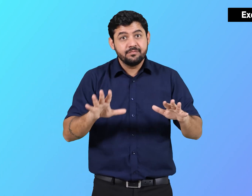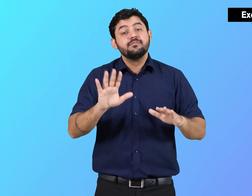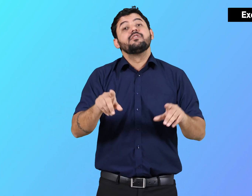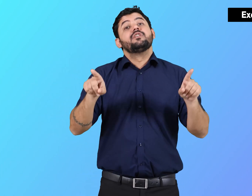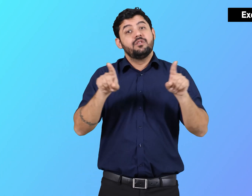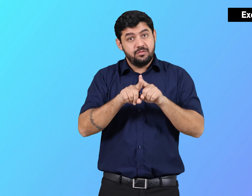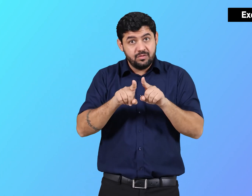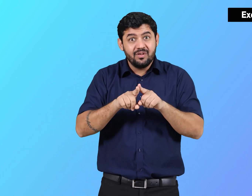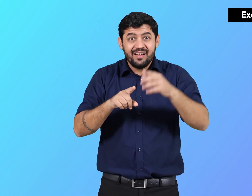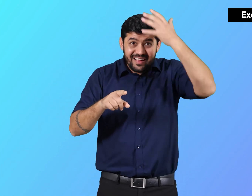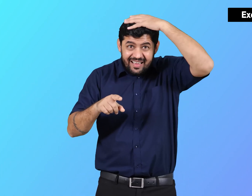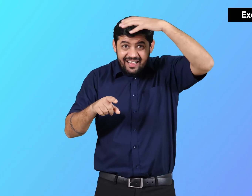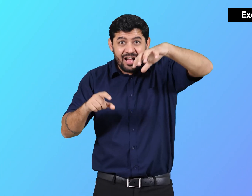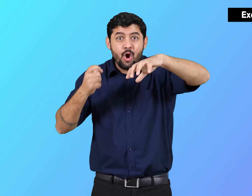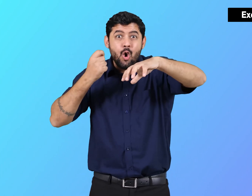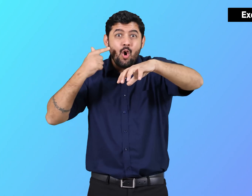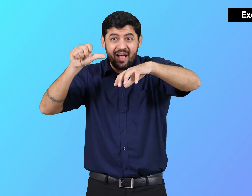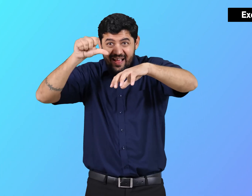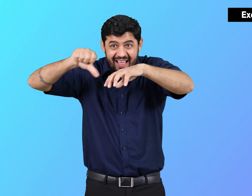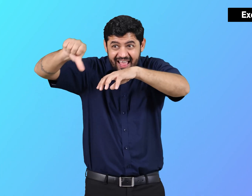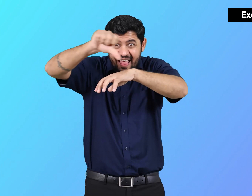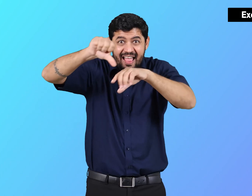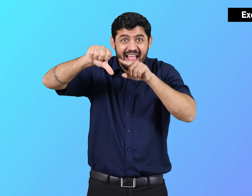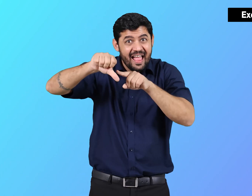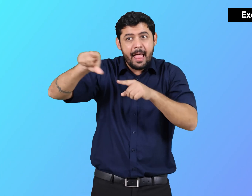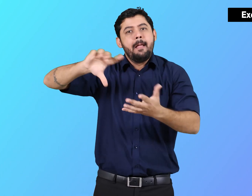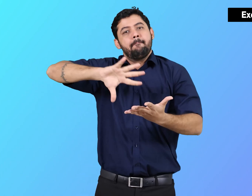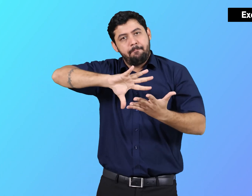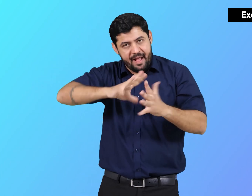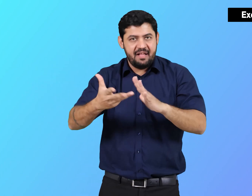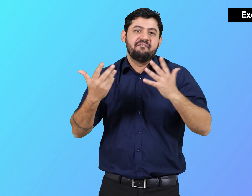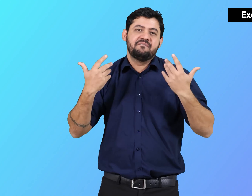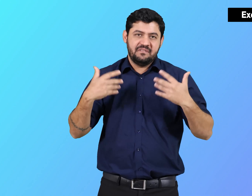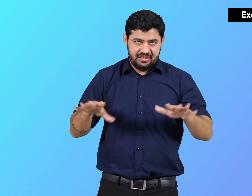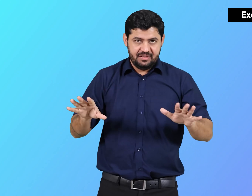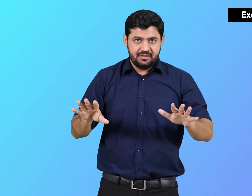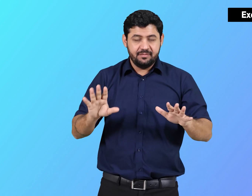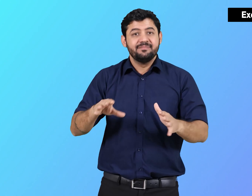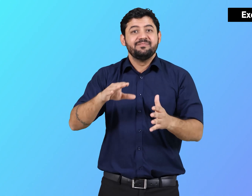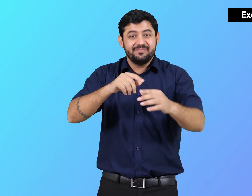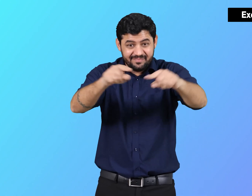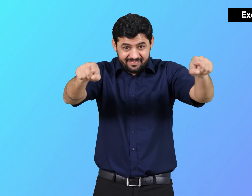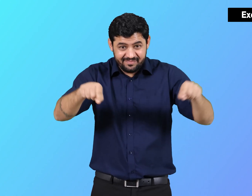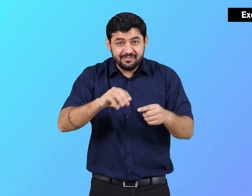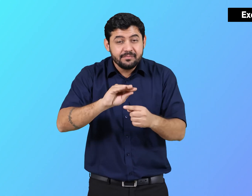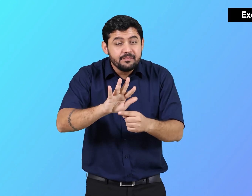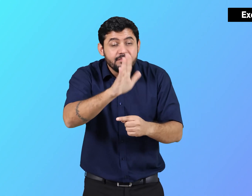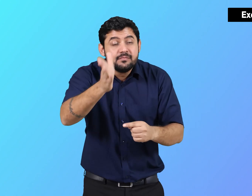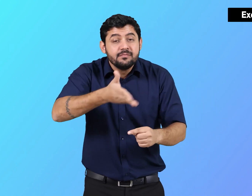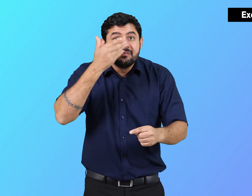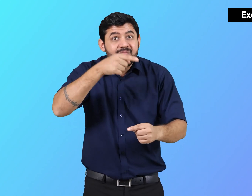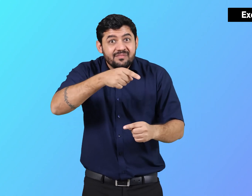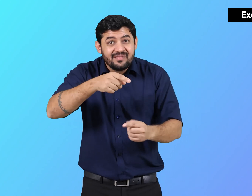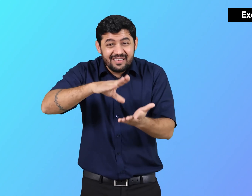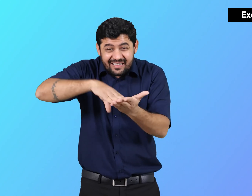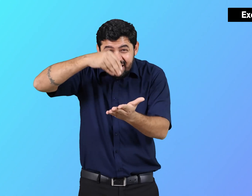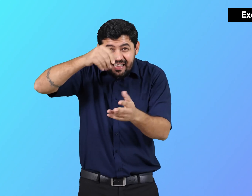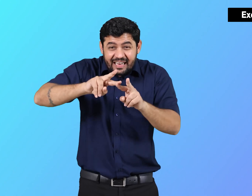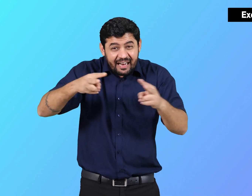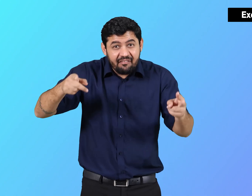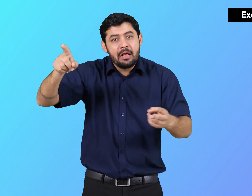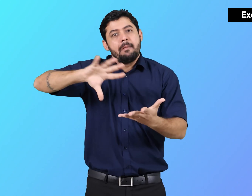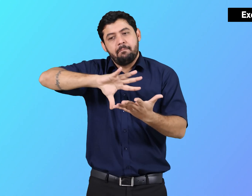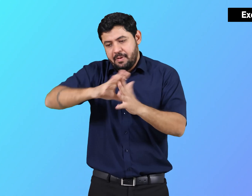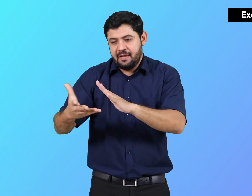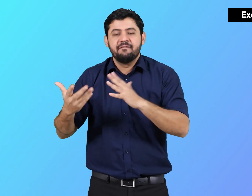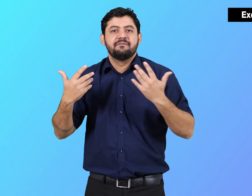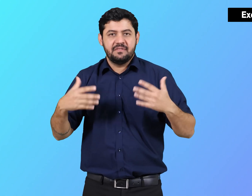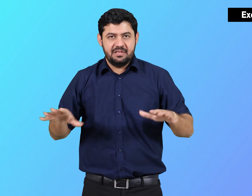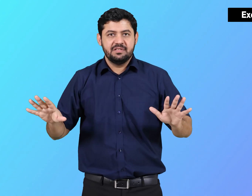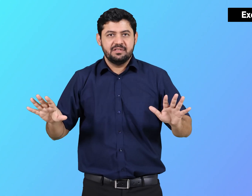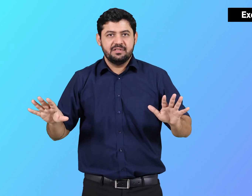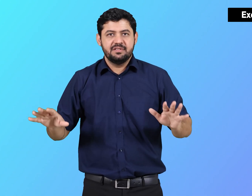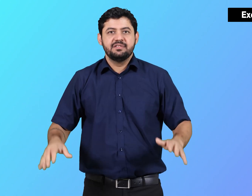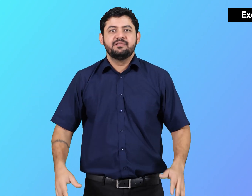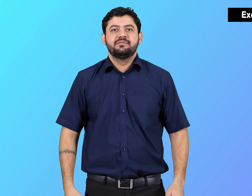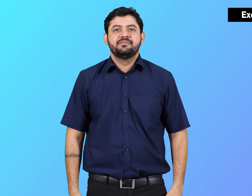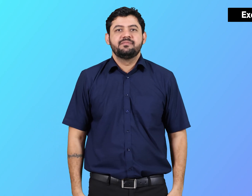Then he made the holy anointing oil. He also made the pure, sweet-smelling incense. He made them just as a perfume maker would do it.